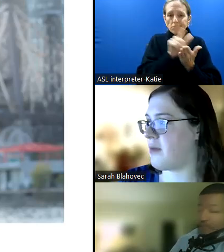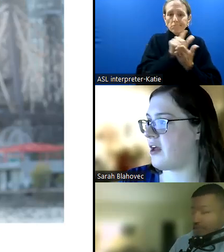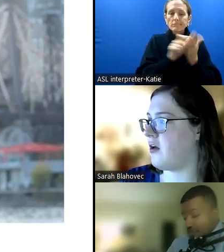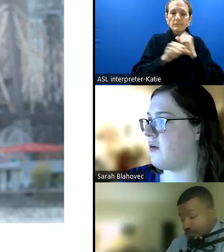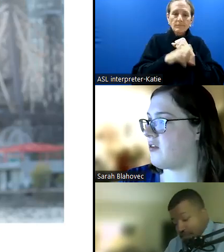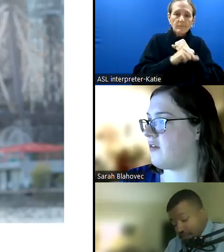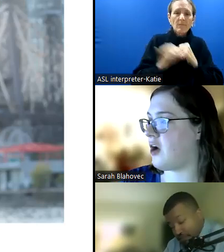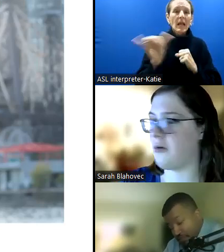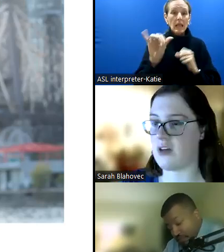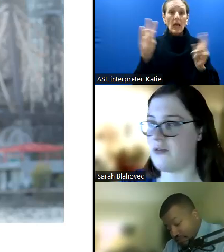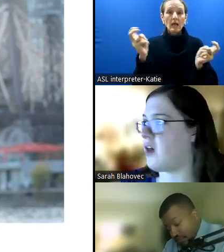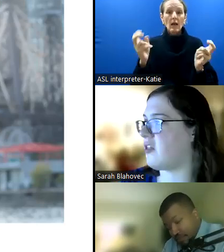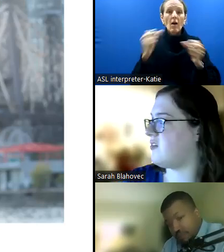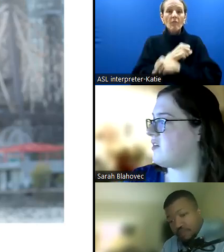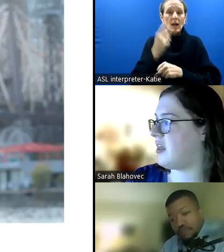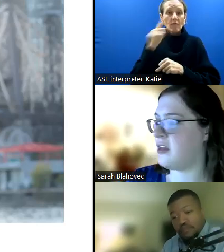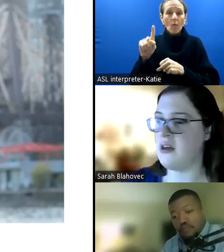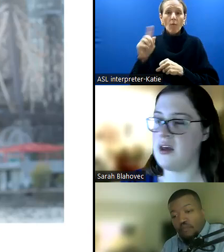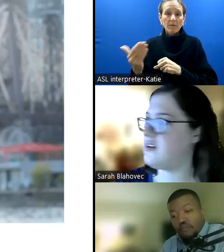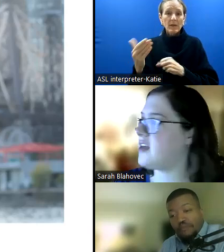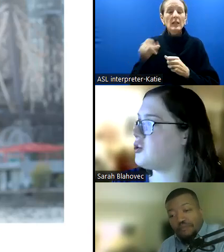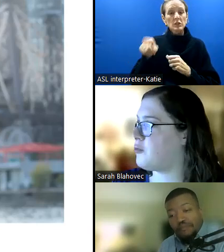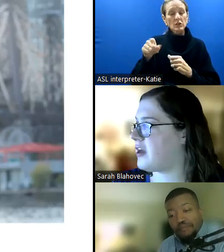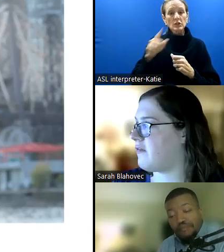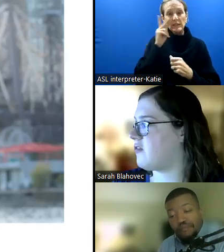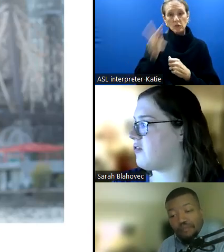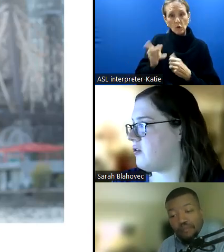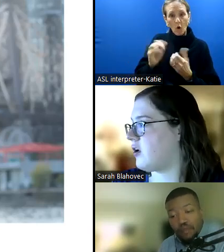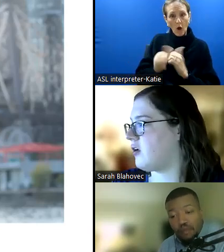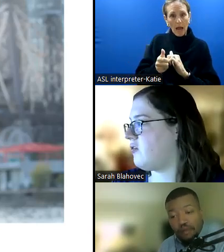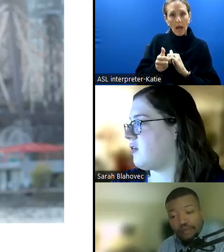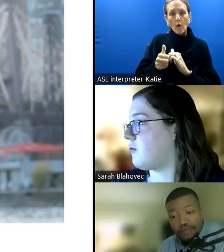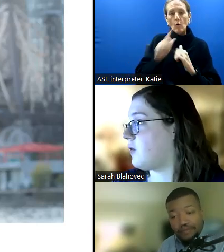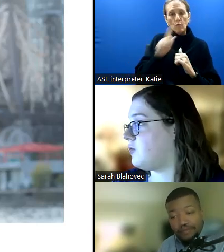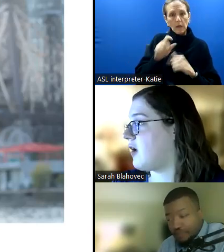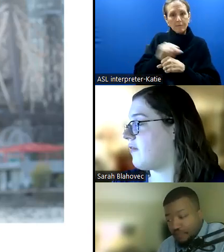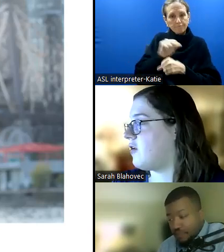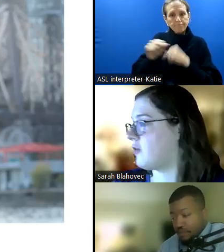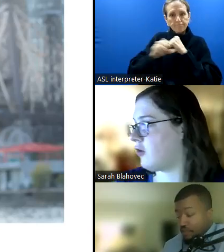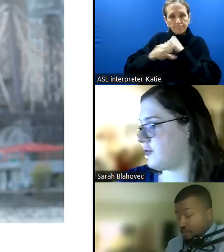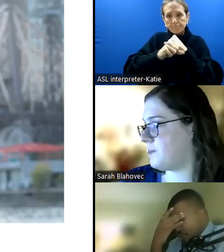Rebecca observed how progressive policies can lead to tangible benefits for New Yorkers who are too often overlooked.